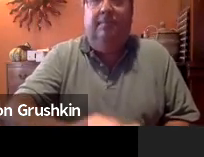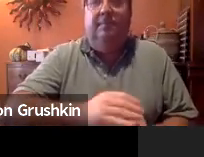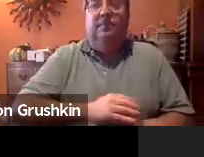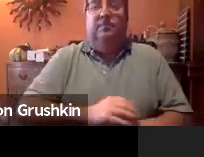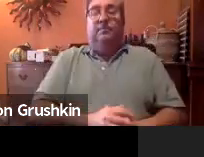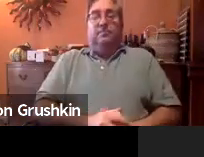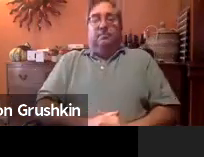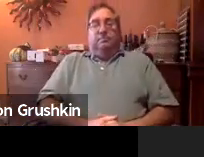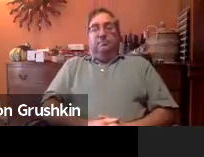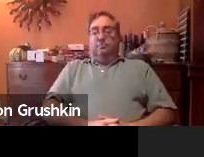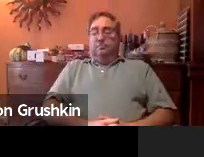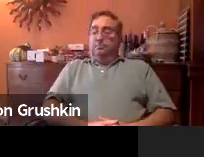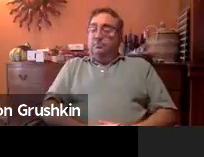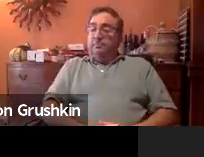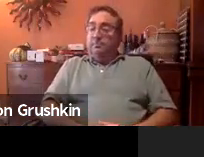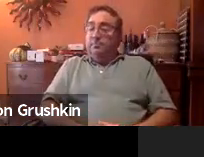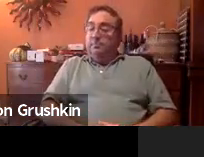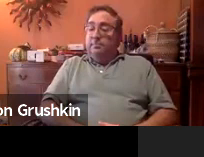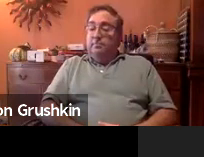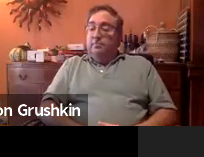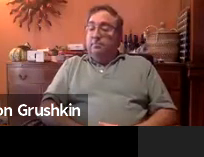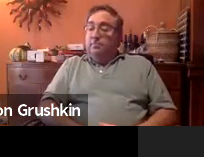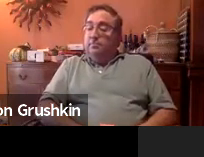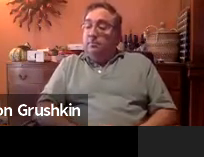So, there's the imbalance in the communication happening.